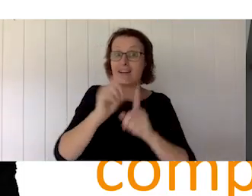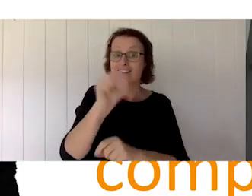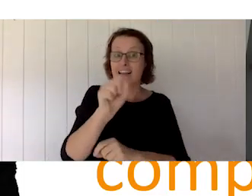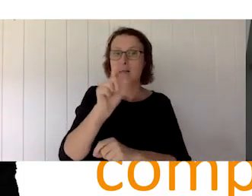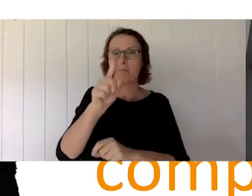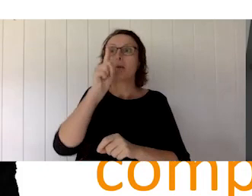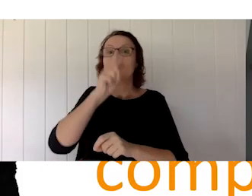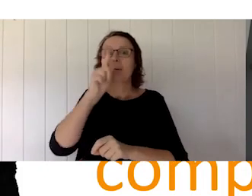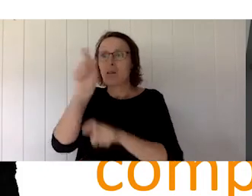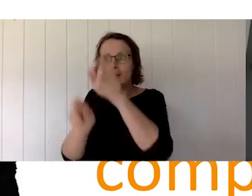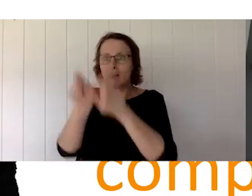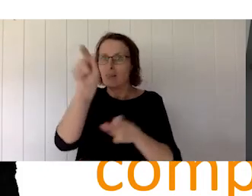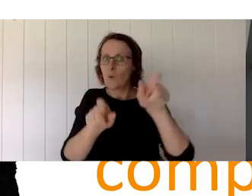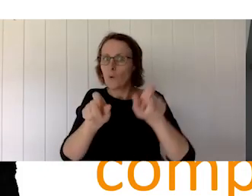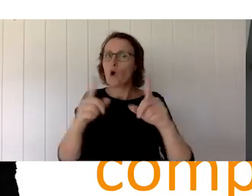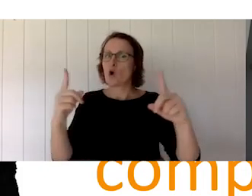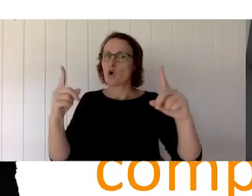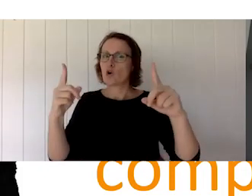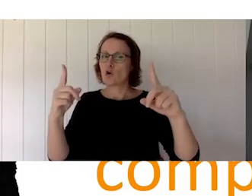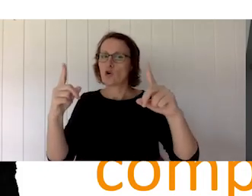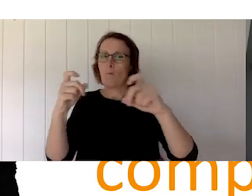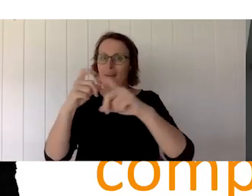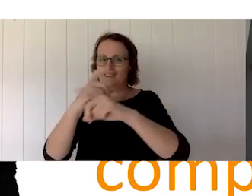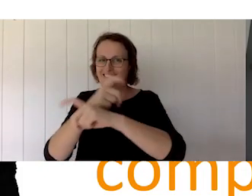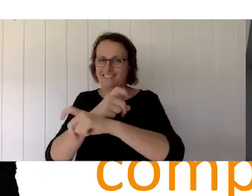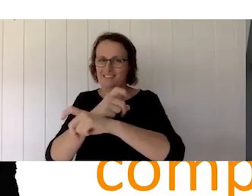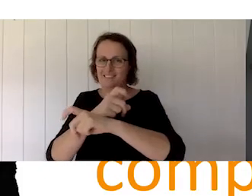complex. This differentiation between these two words might seem